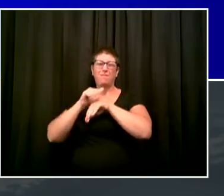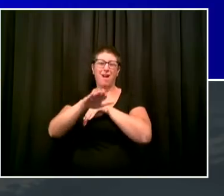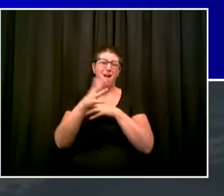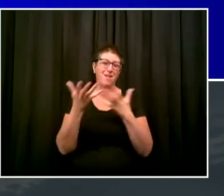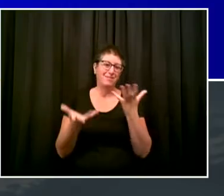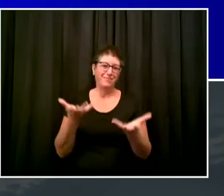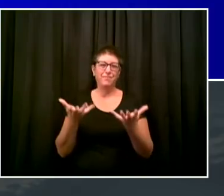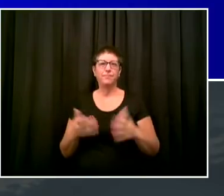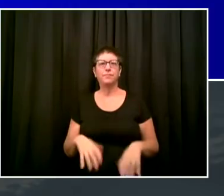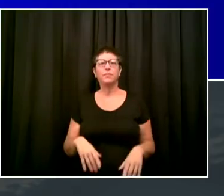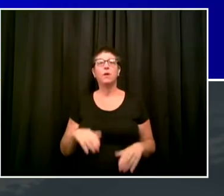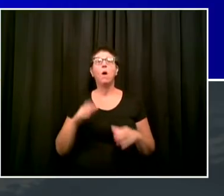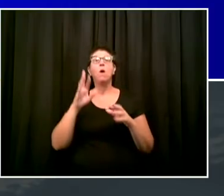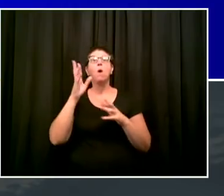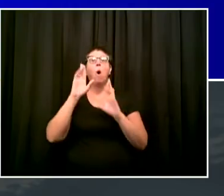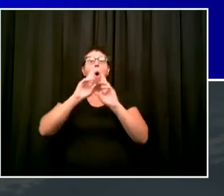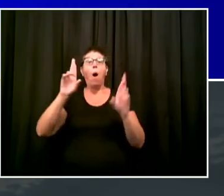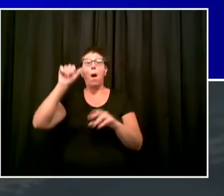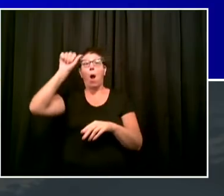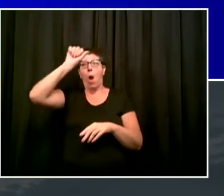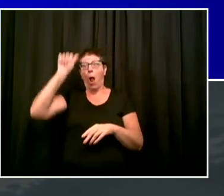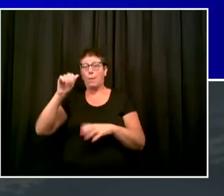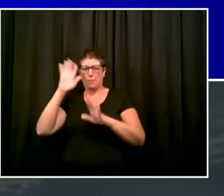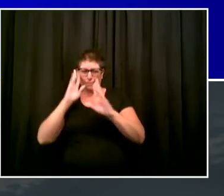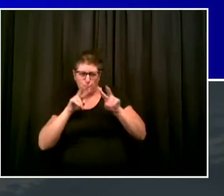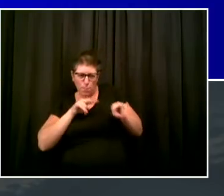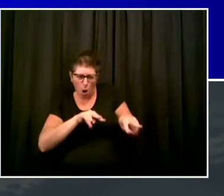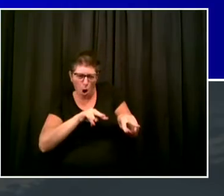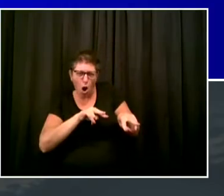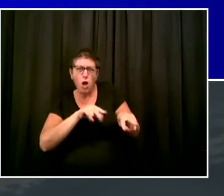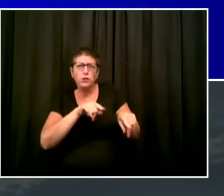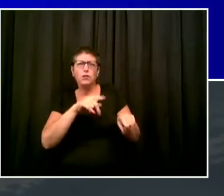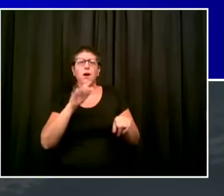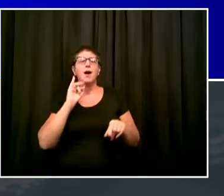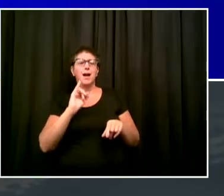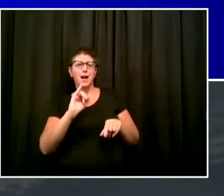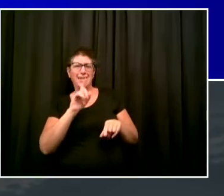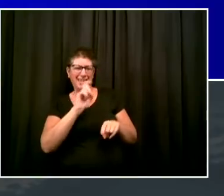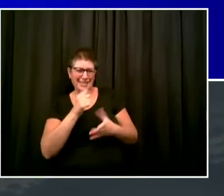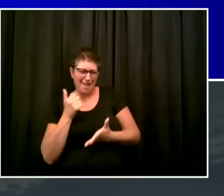ALBANY BECAUSE OF THE INTENSE COMMITMENT OF LABOR GETTING